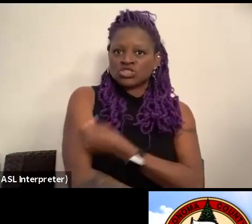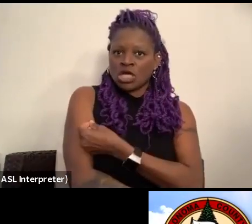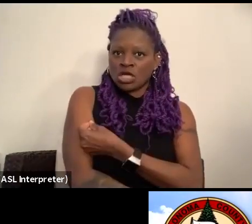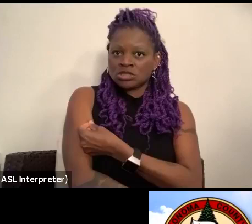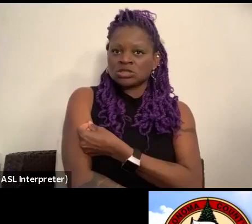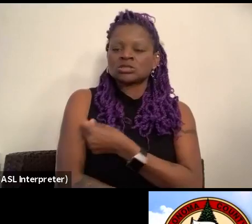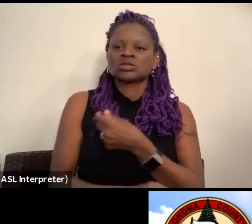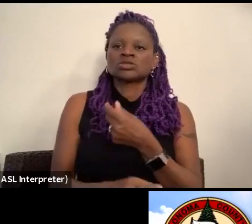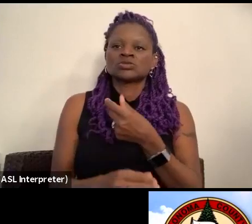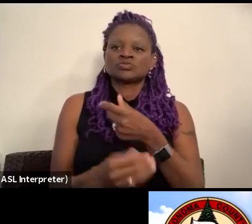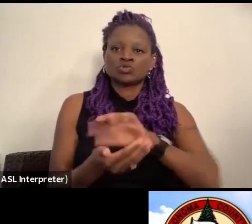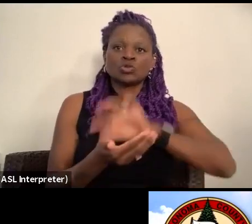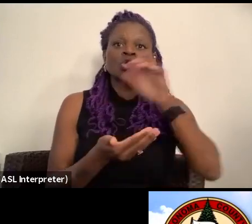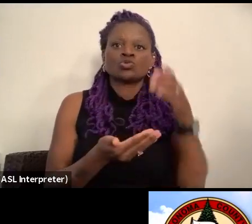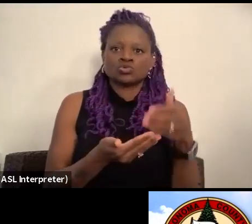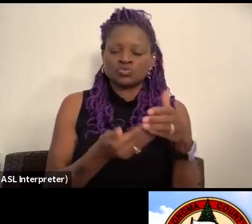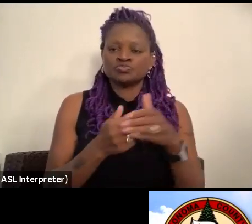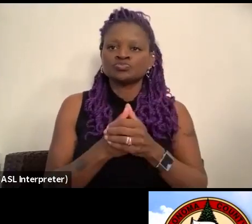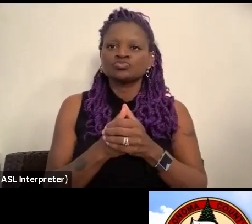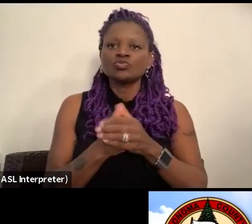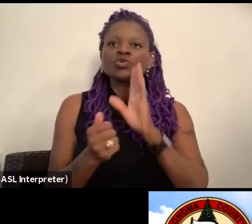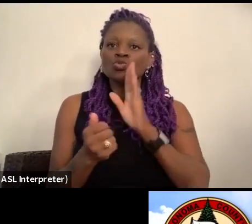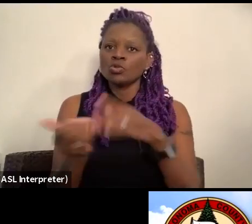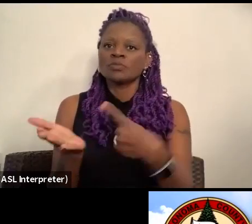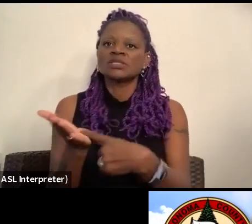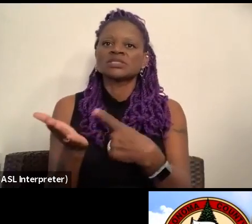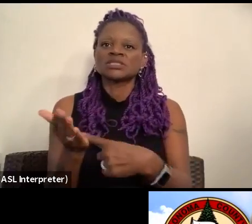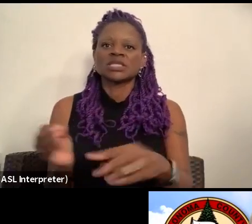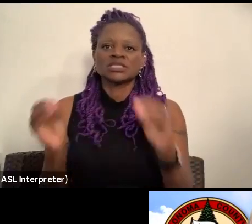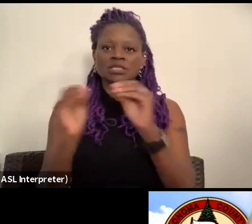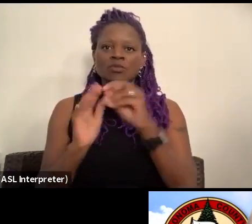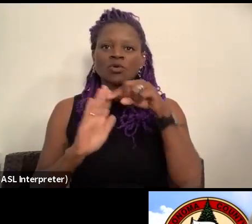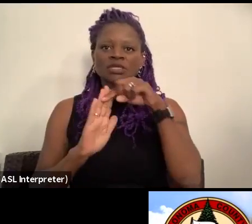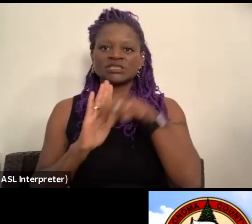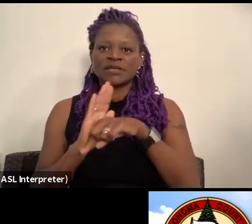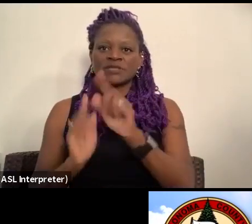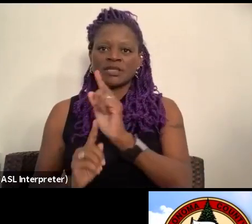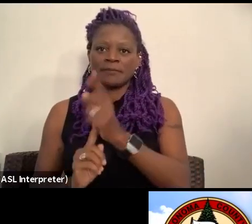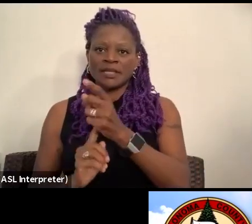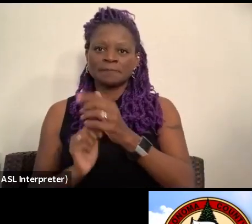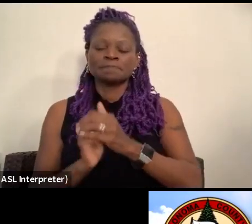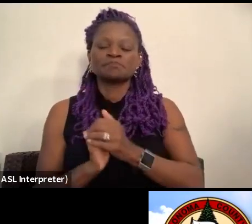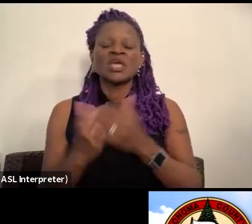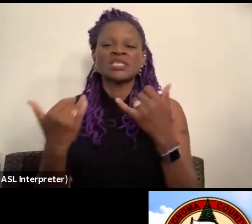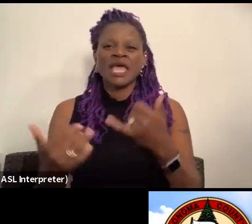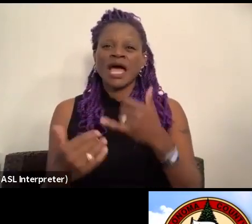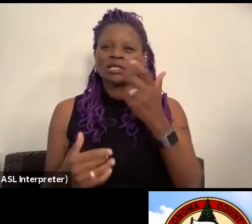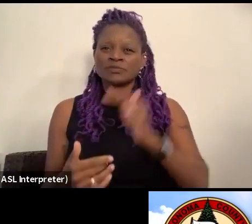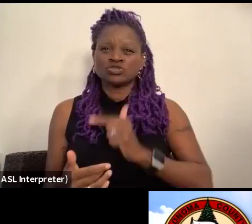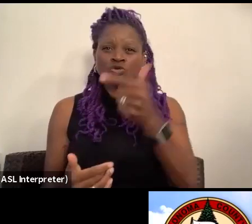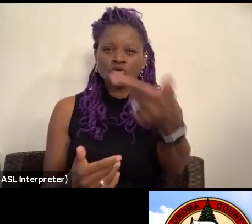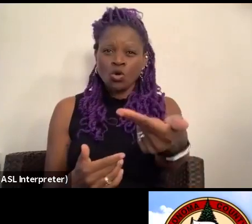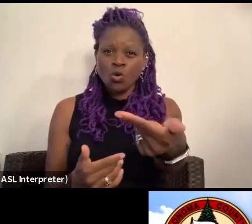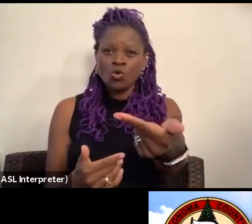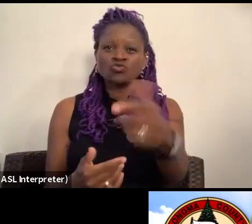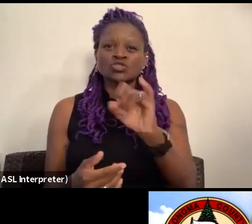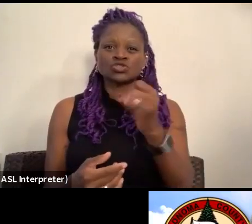Dr. Ermolenko and I will be talking more about that in a moment. And we now turn it over to my colleague, Supervisor James Baker, who can talk more